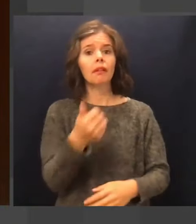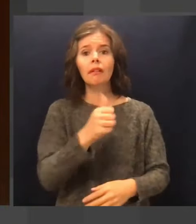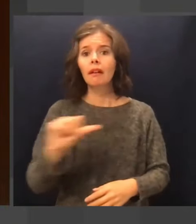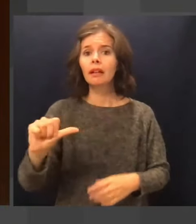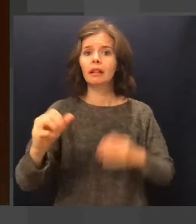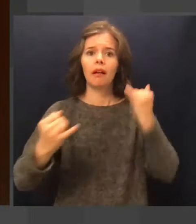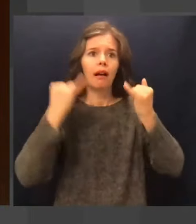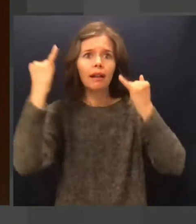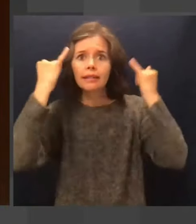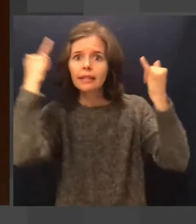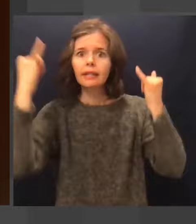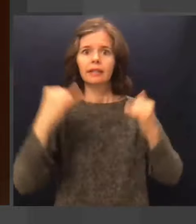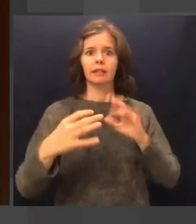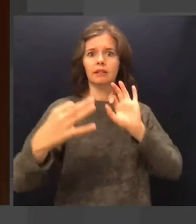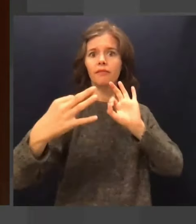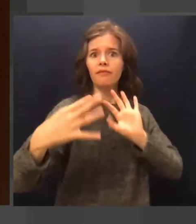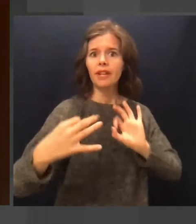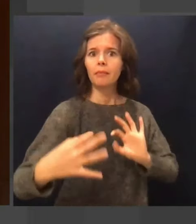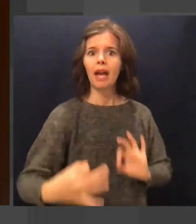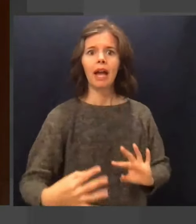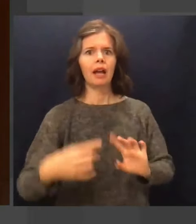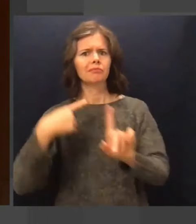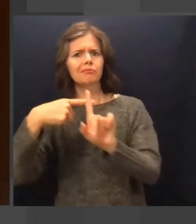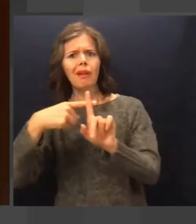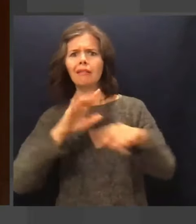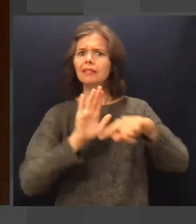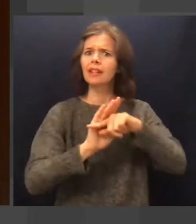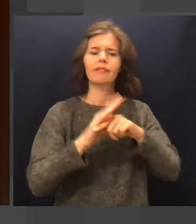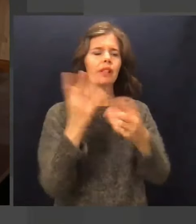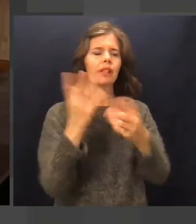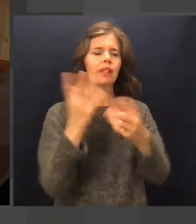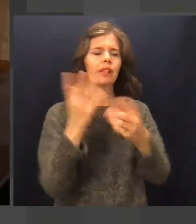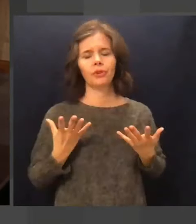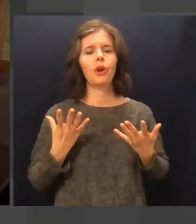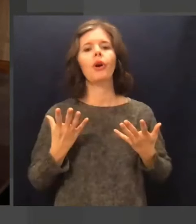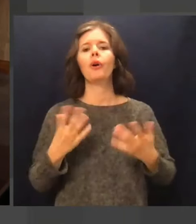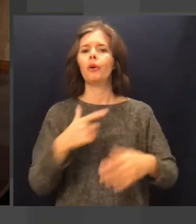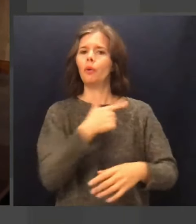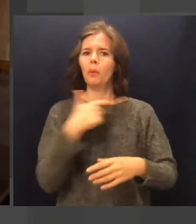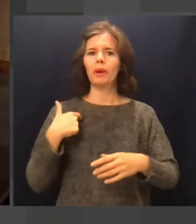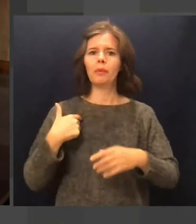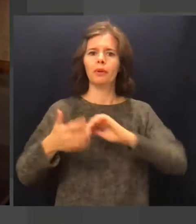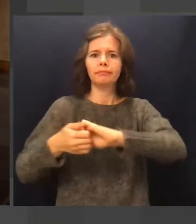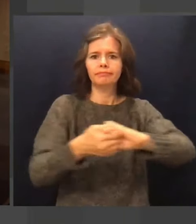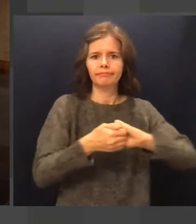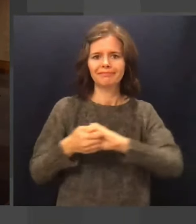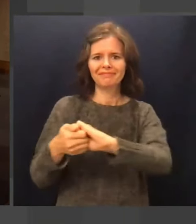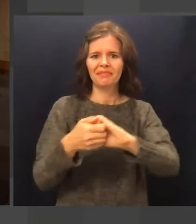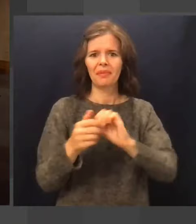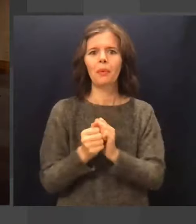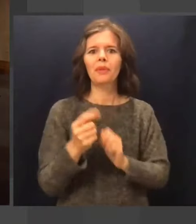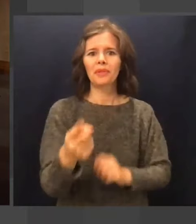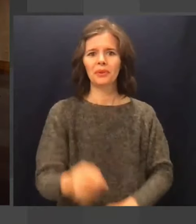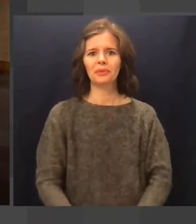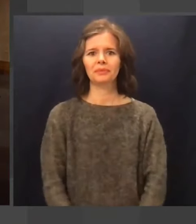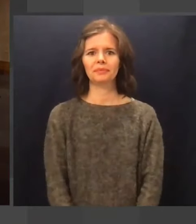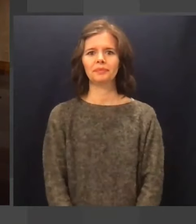RIGHT. ANY FEEDBACK YOU HAVE. ANY IDEAS SEND IT TO US AND WE WILL WORK WITH YOU TO MAKE THIS